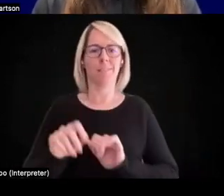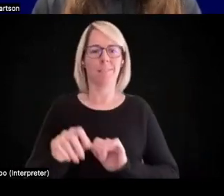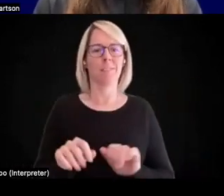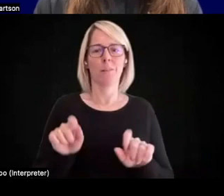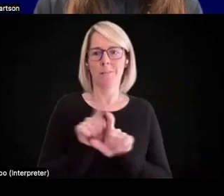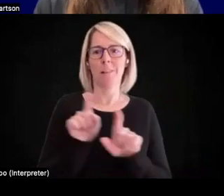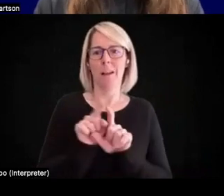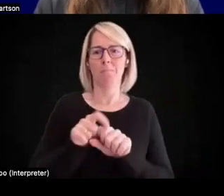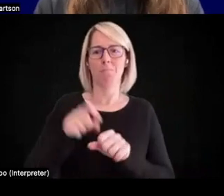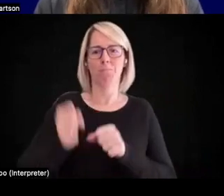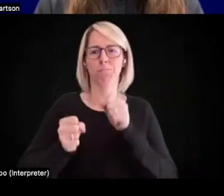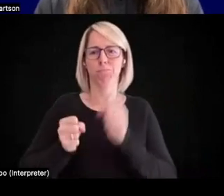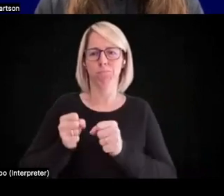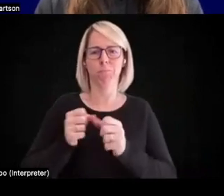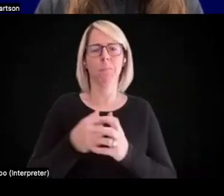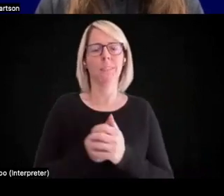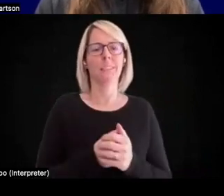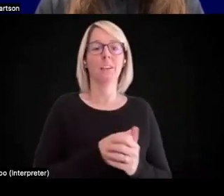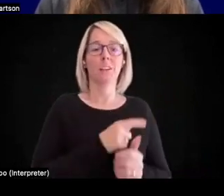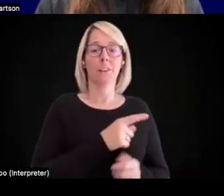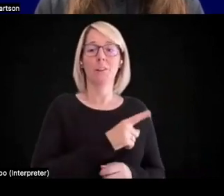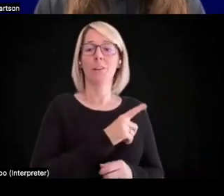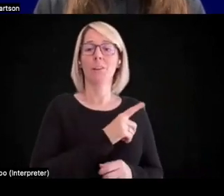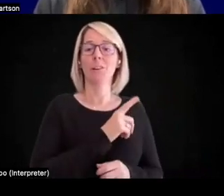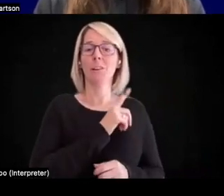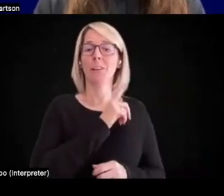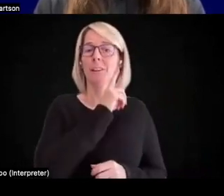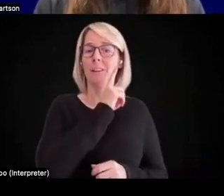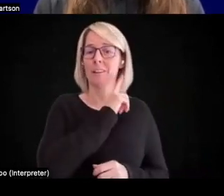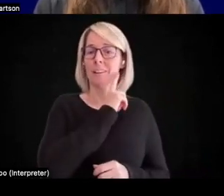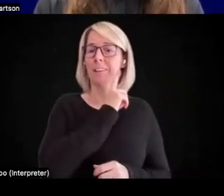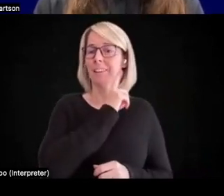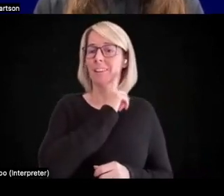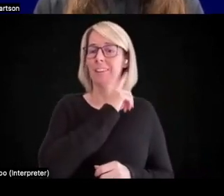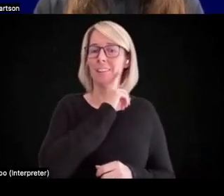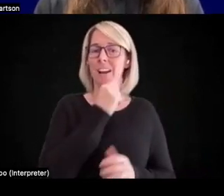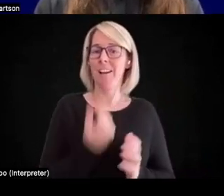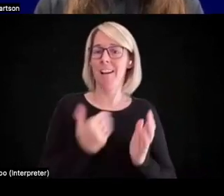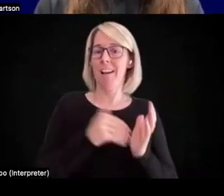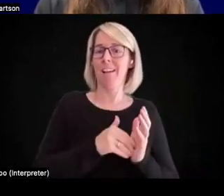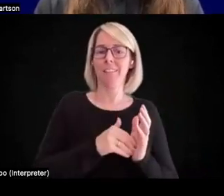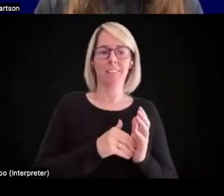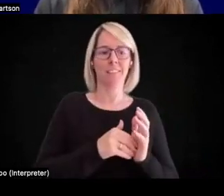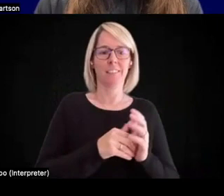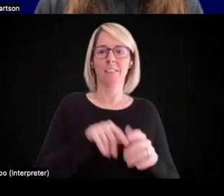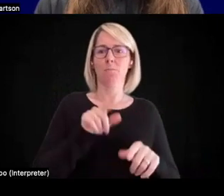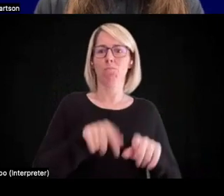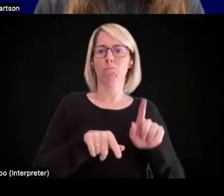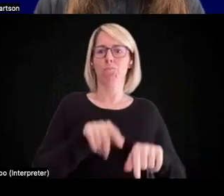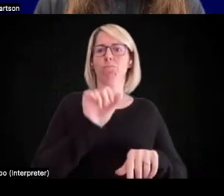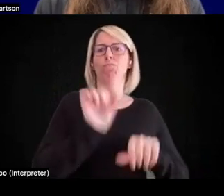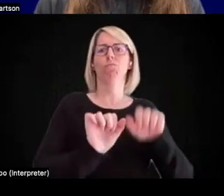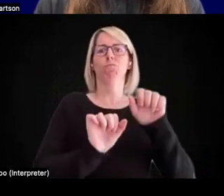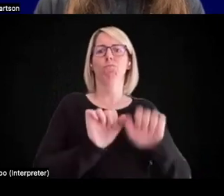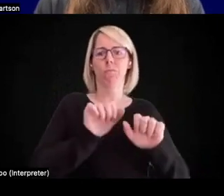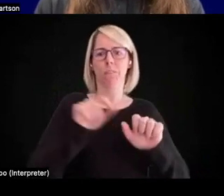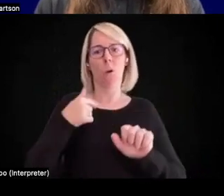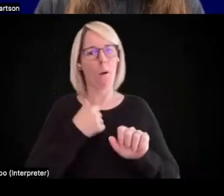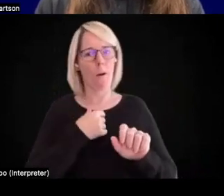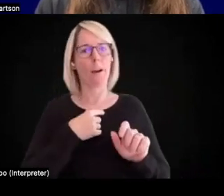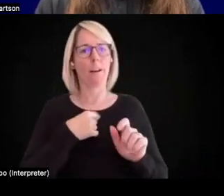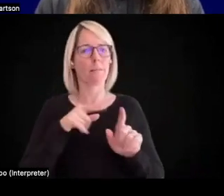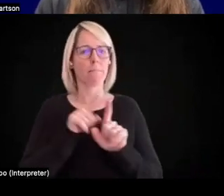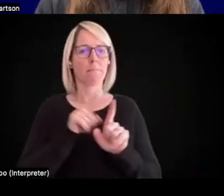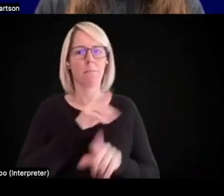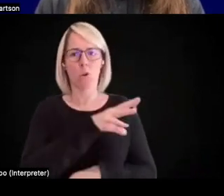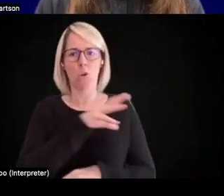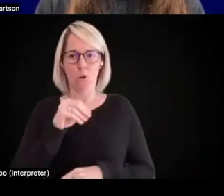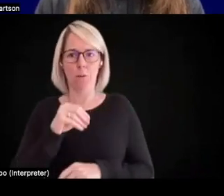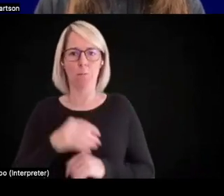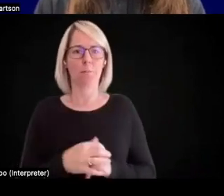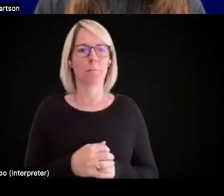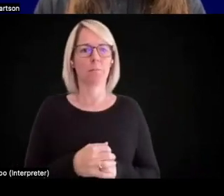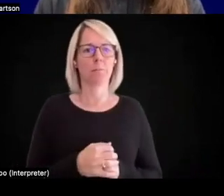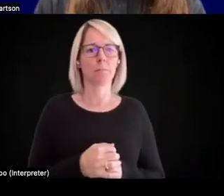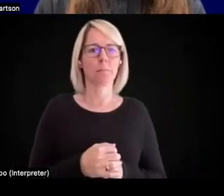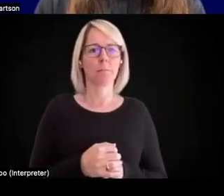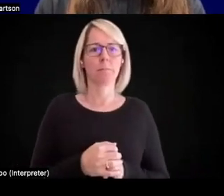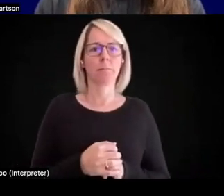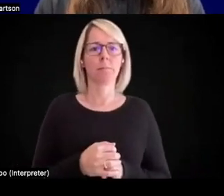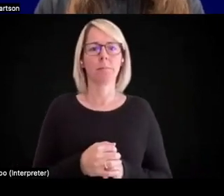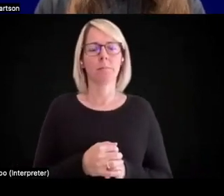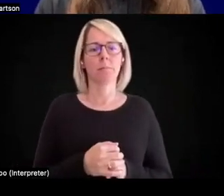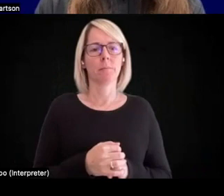else in the interaction, this little leg tapping. I reflect that back to her. We're getting closer,